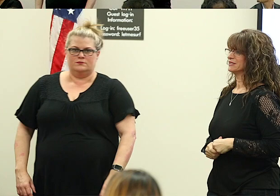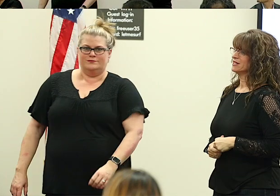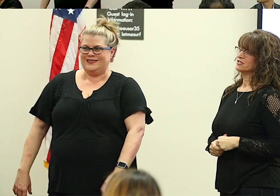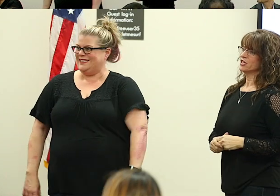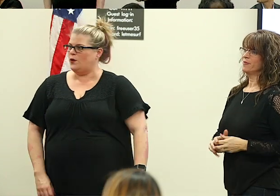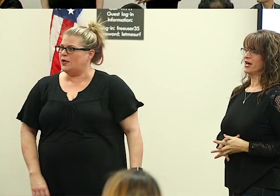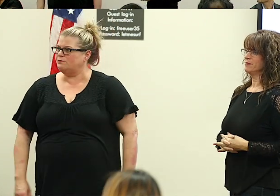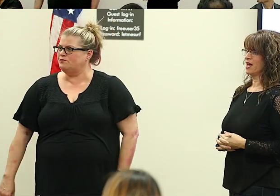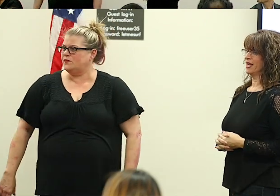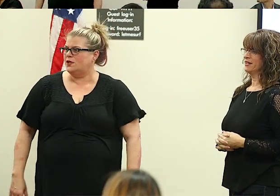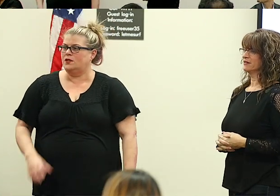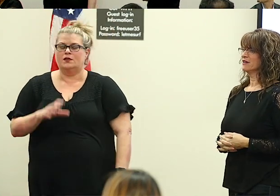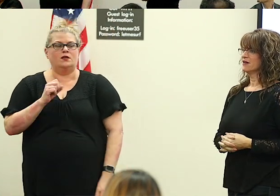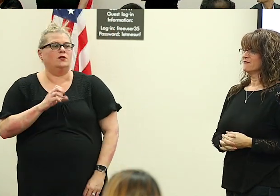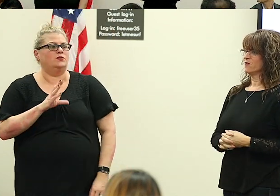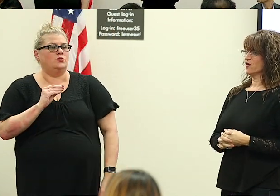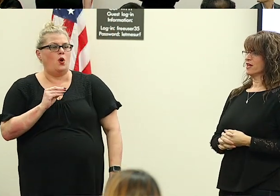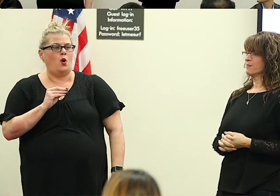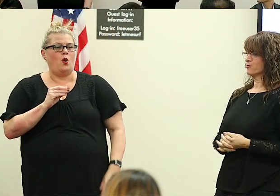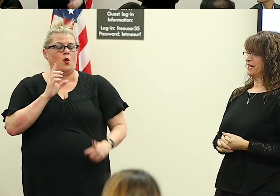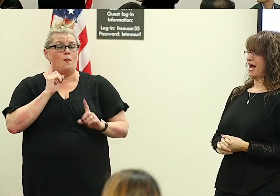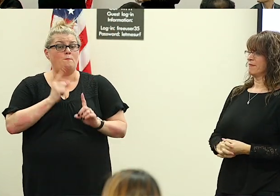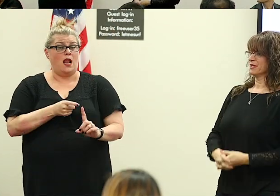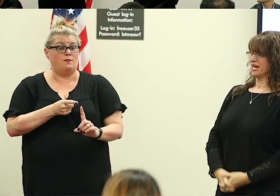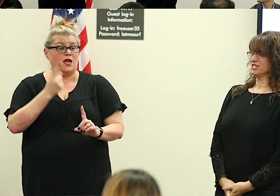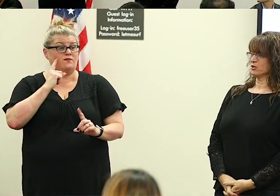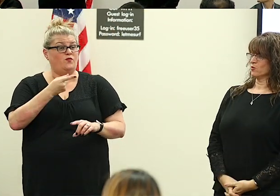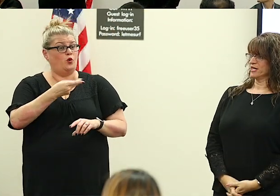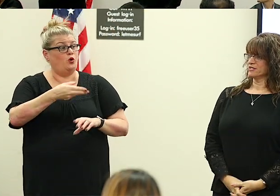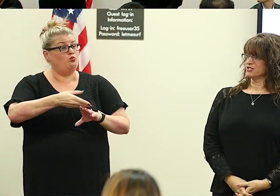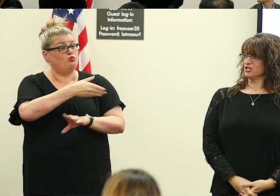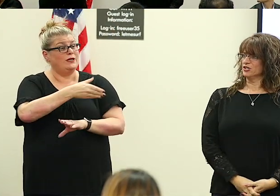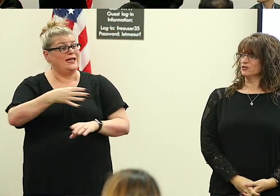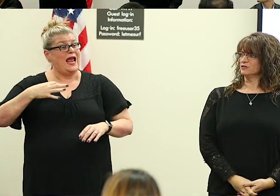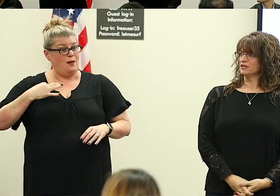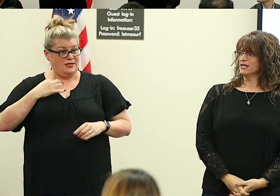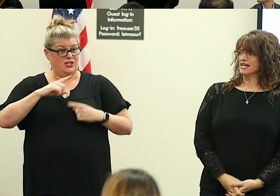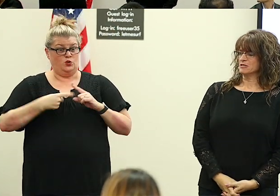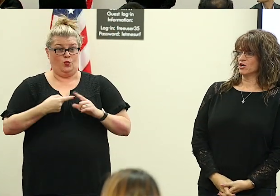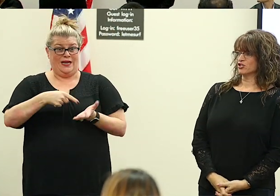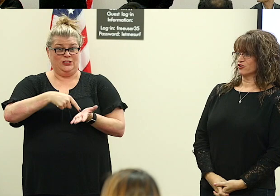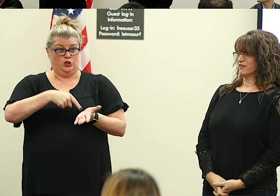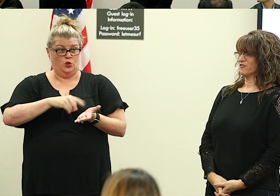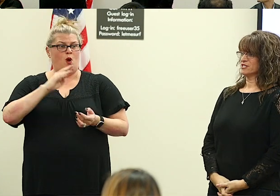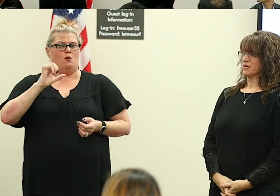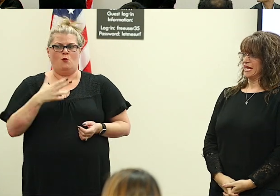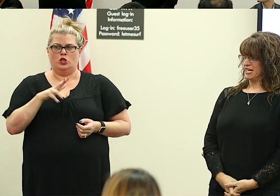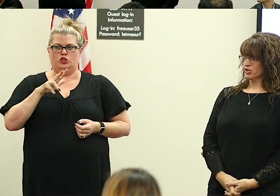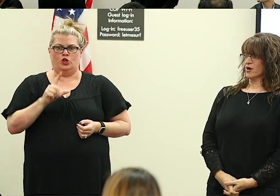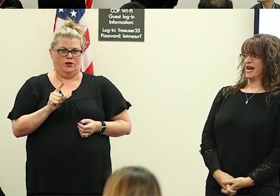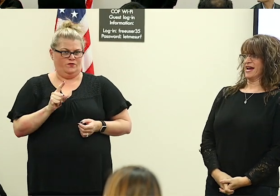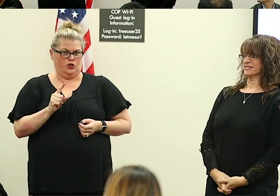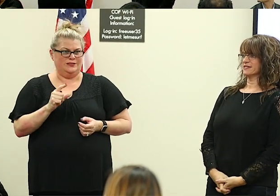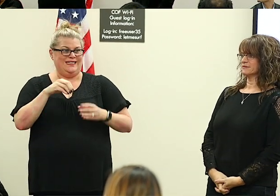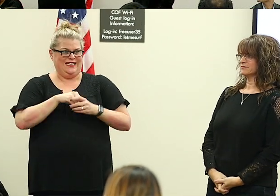[Attendee Through Translator] For the bottom line for the pre-application when it's due is March 31st. Like in your hands.